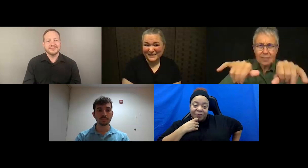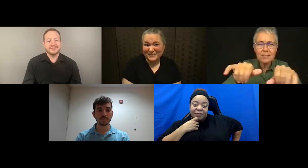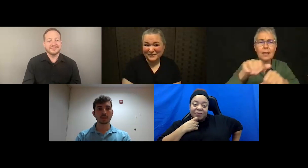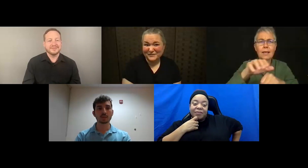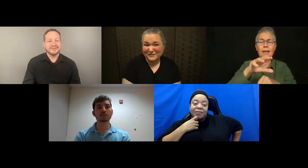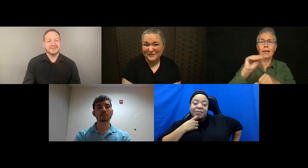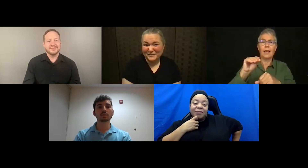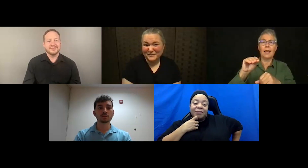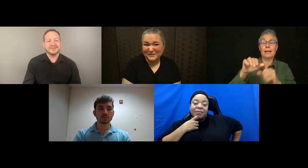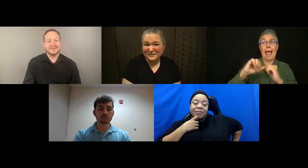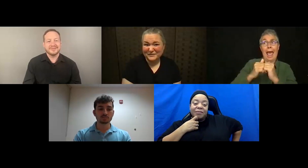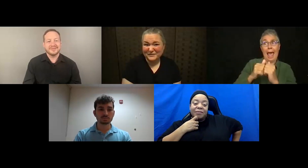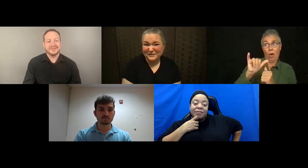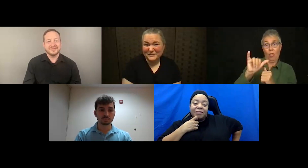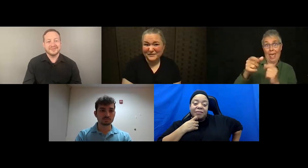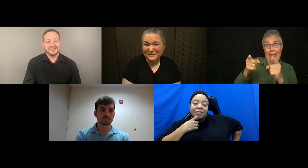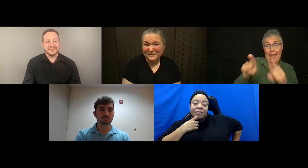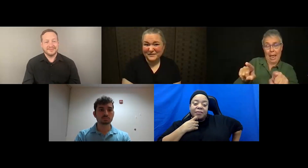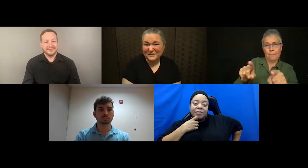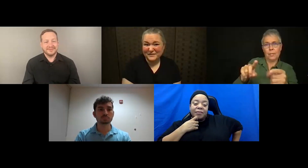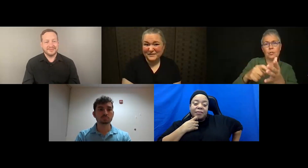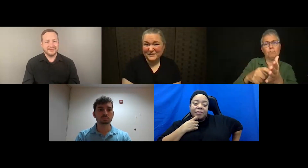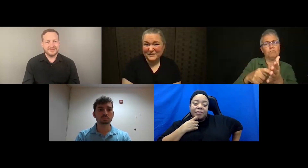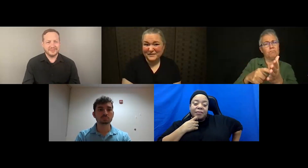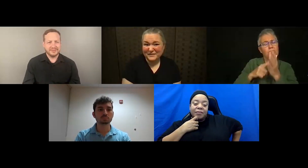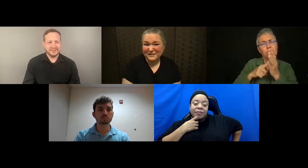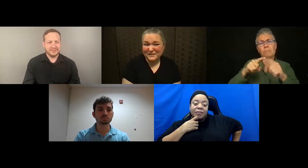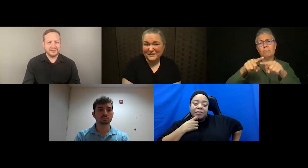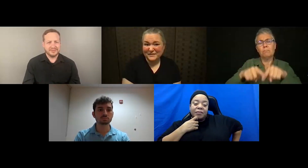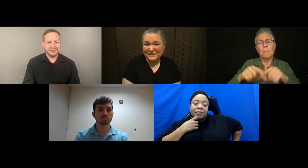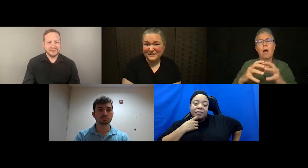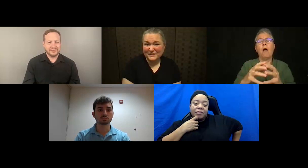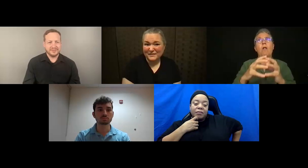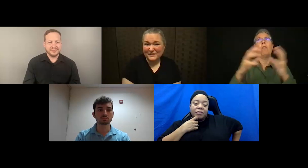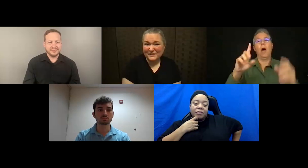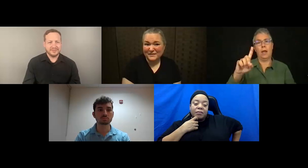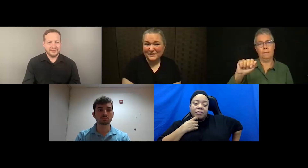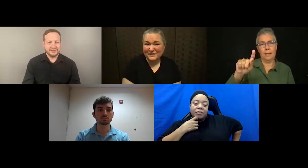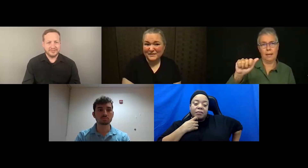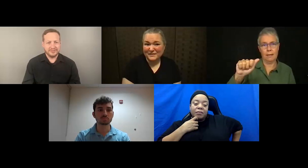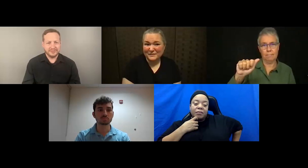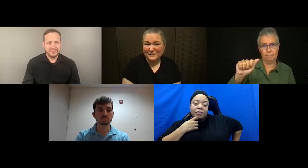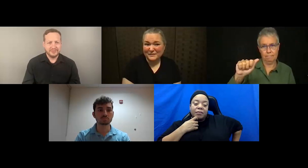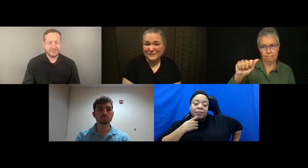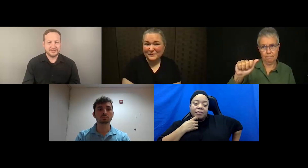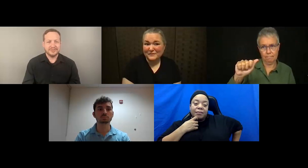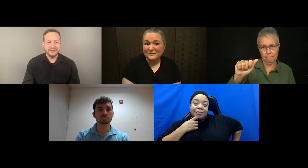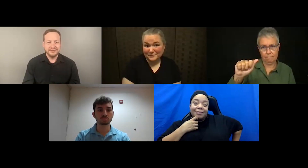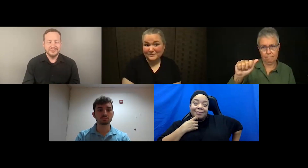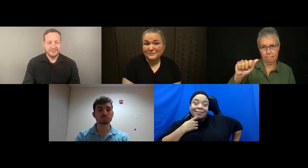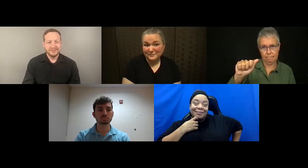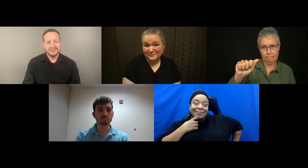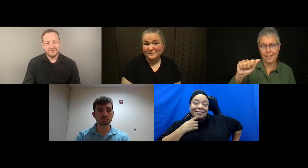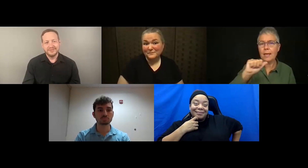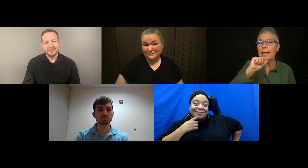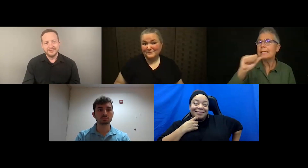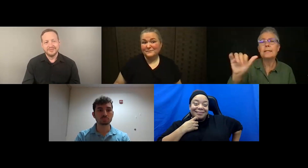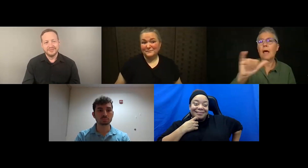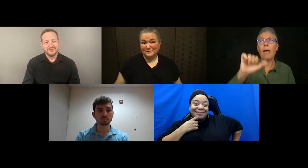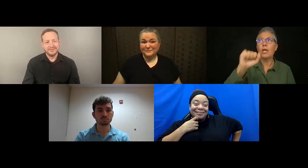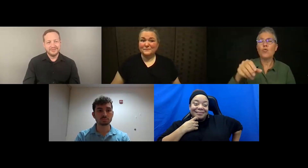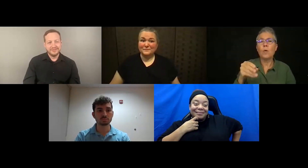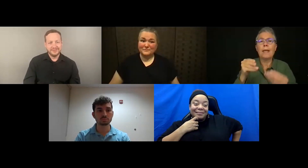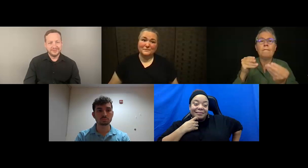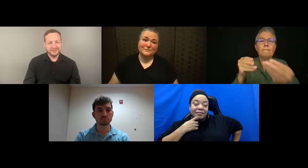pattern recognition. The way that happens is it requires a heavy dependence on data